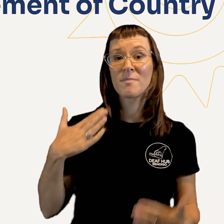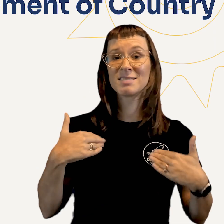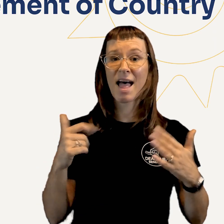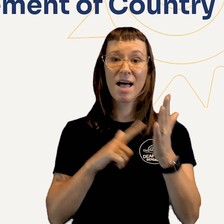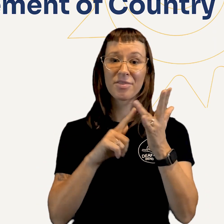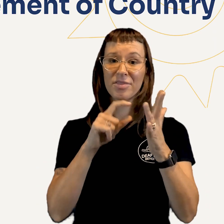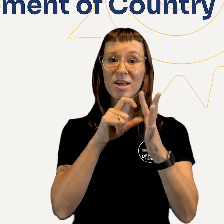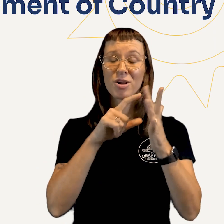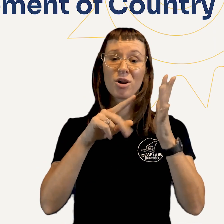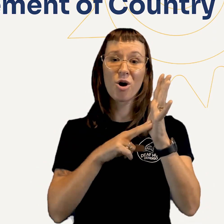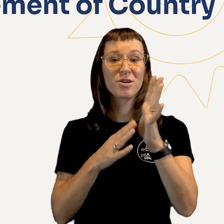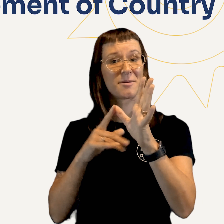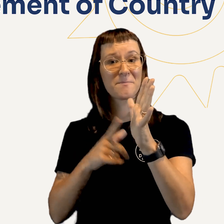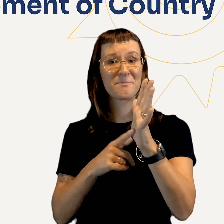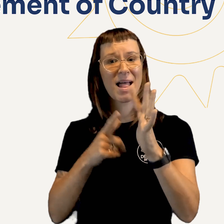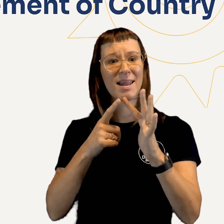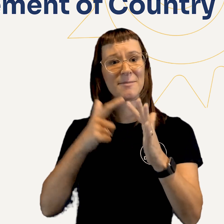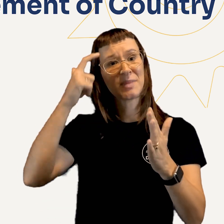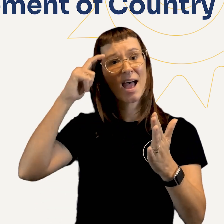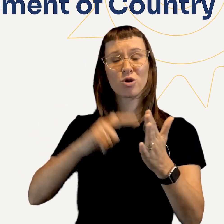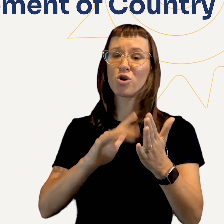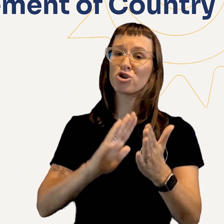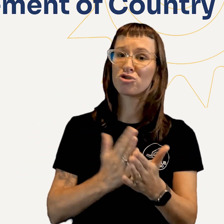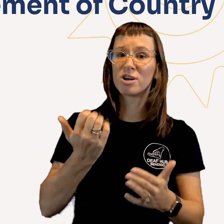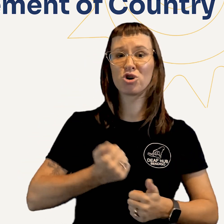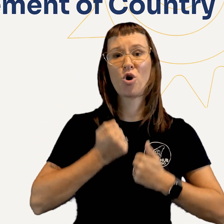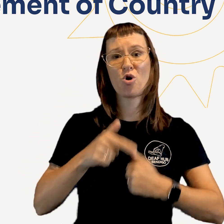Women's Health Loddon Mallee acknowledges the traditional custodians of the lands